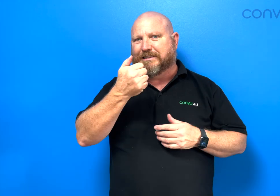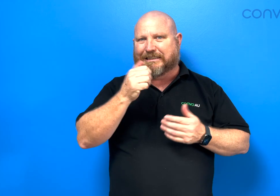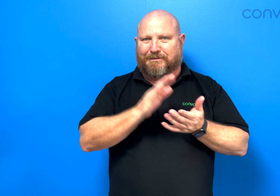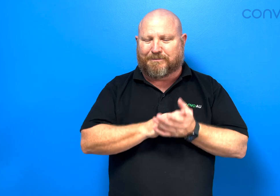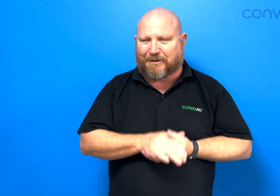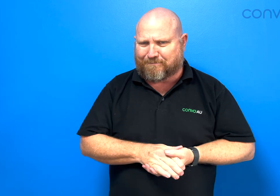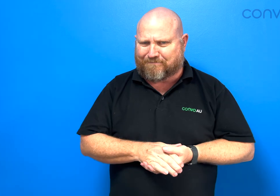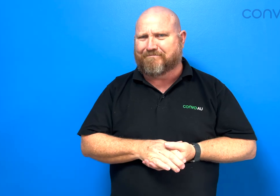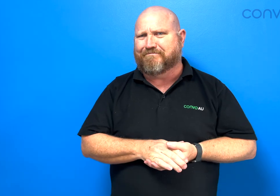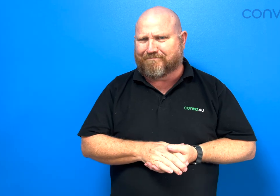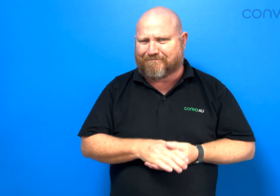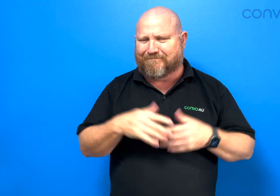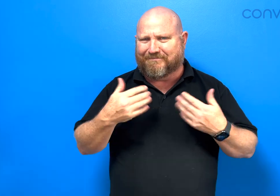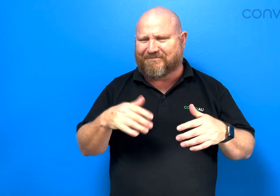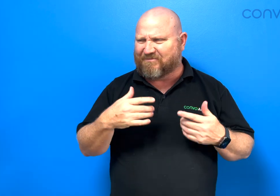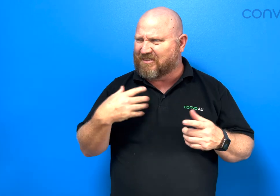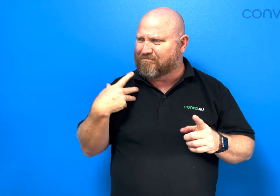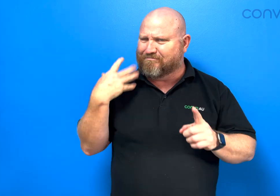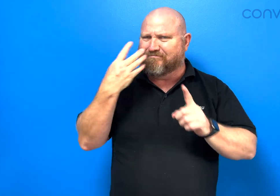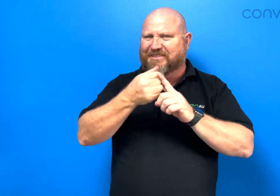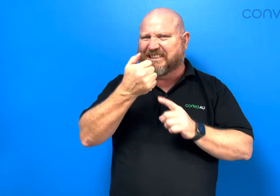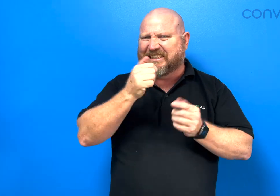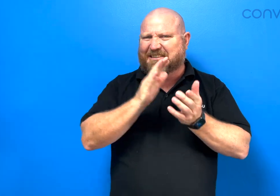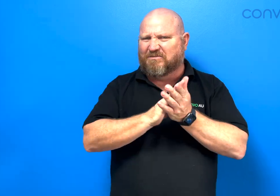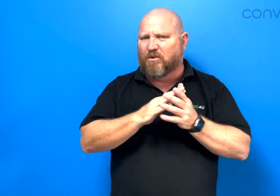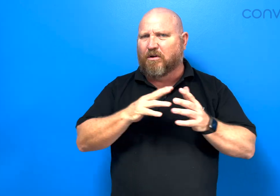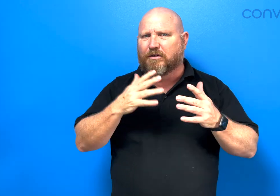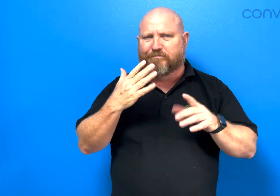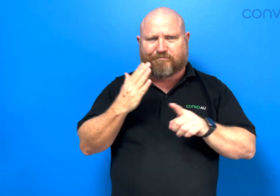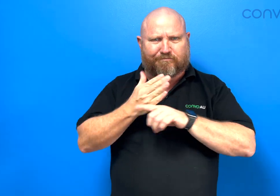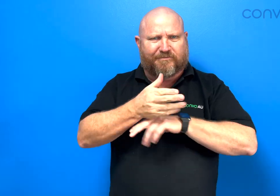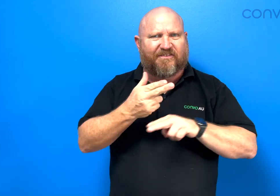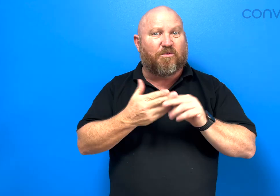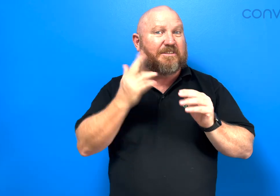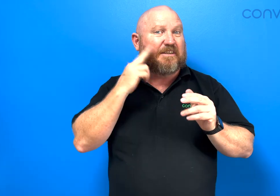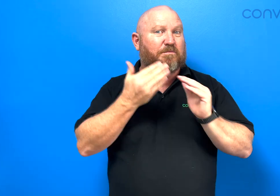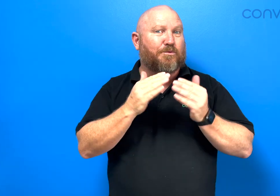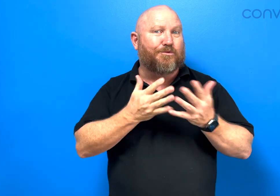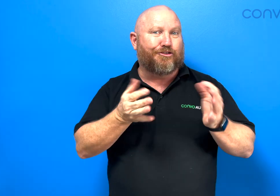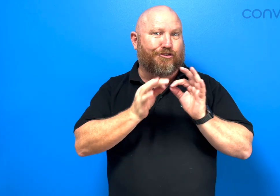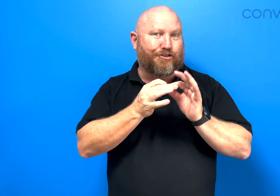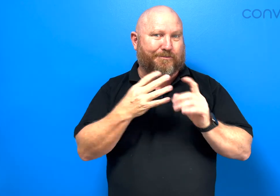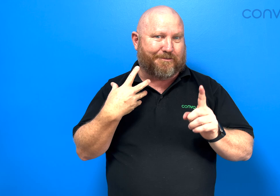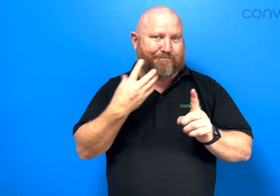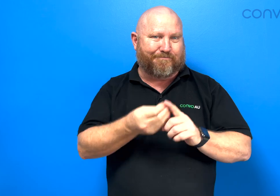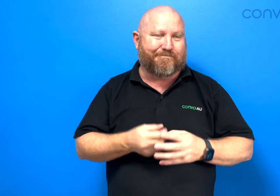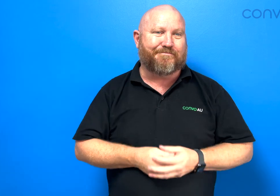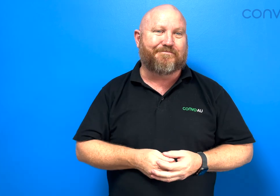6 Months. Yes, 6 months we have been servicing the Deaf community in Australia.